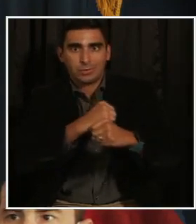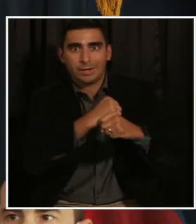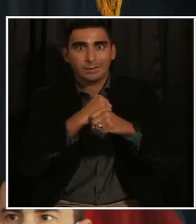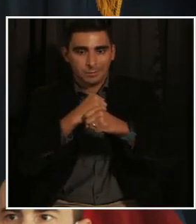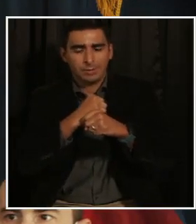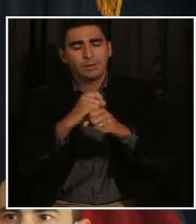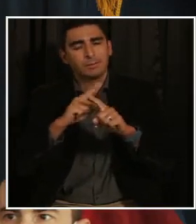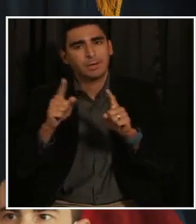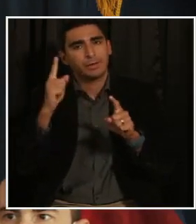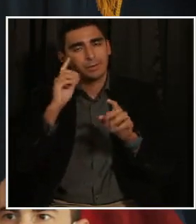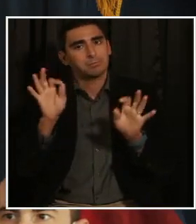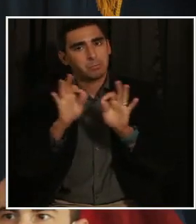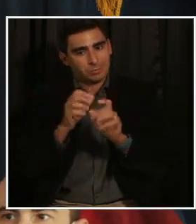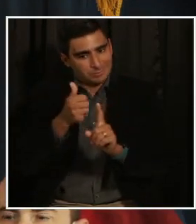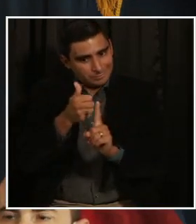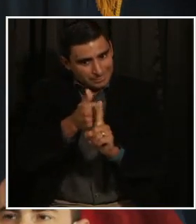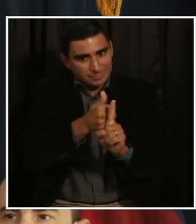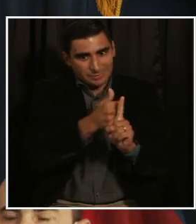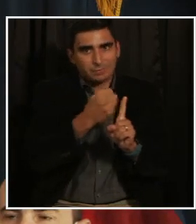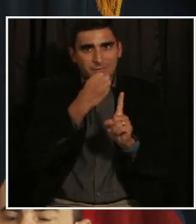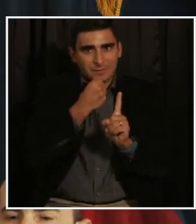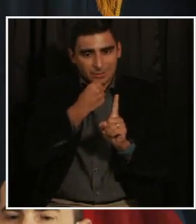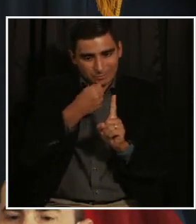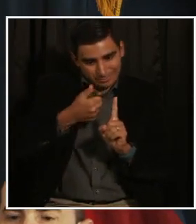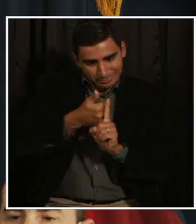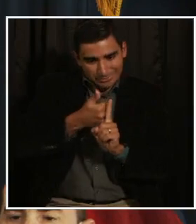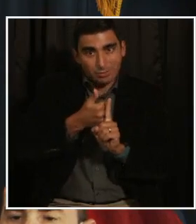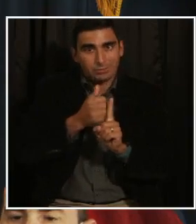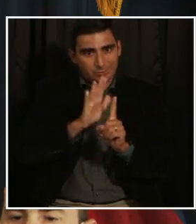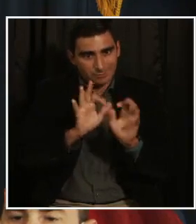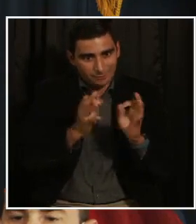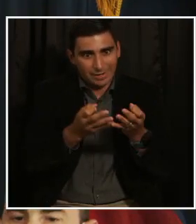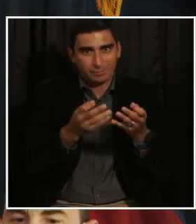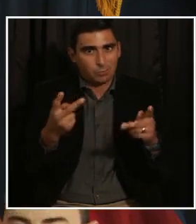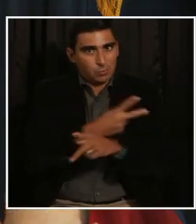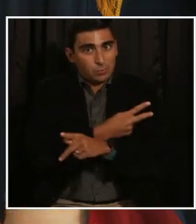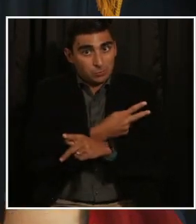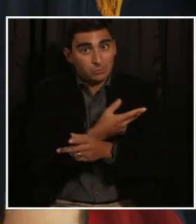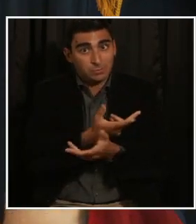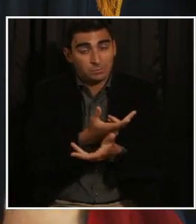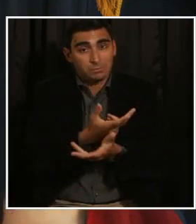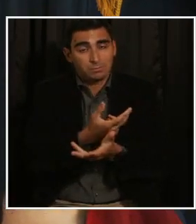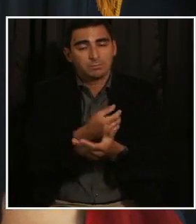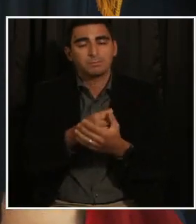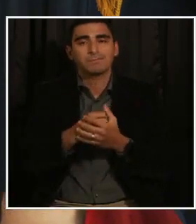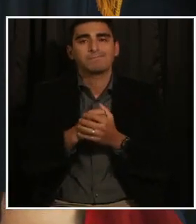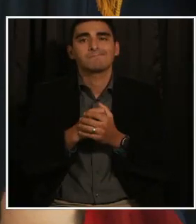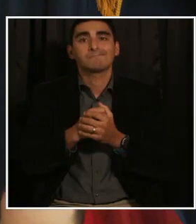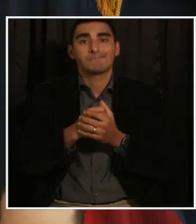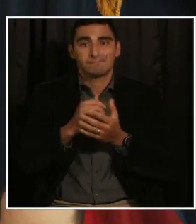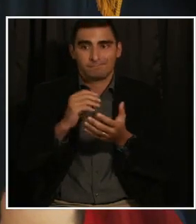one of them cares even more about themselves and their families um our presidents care for